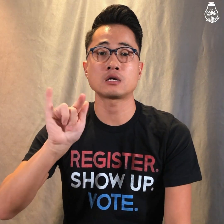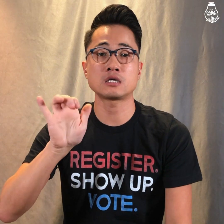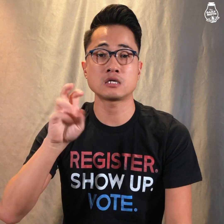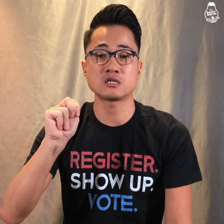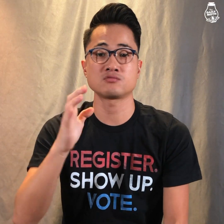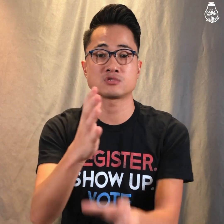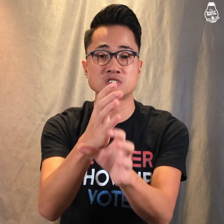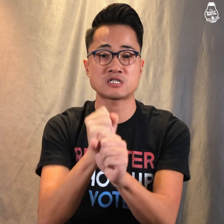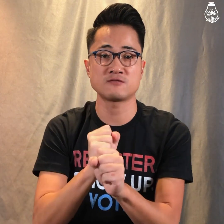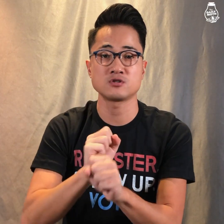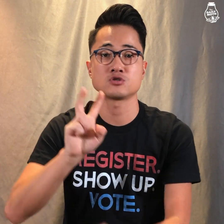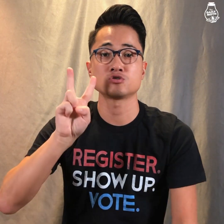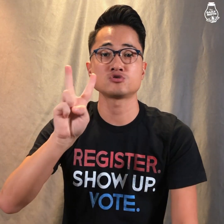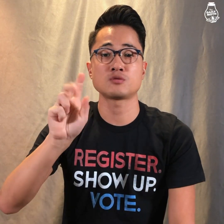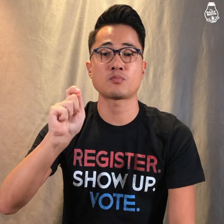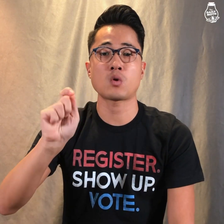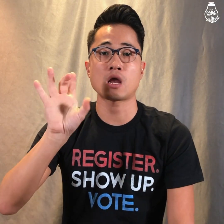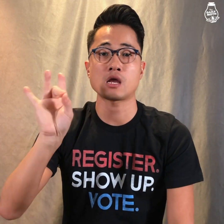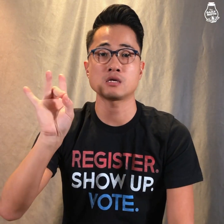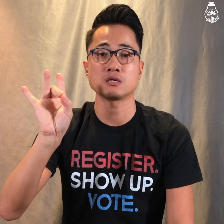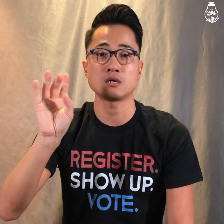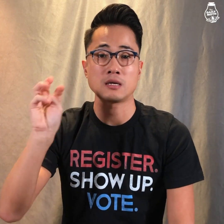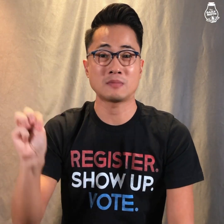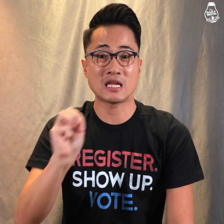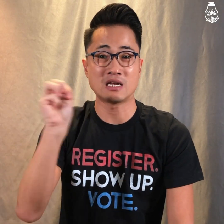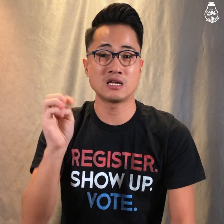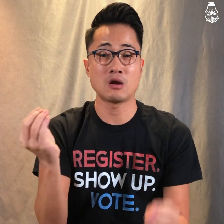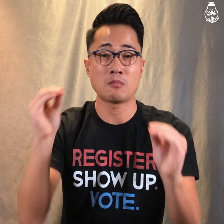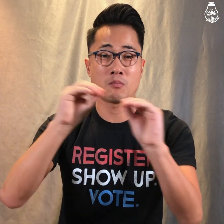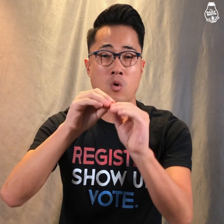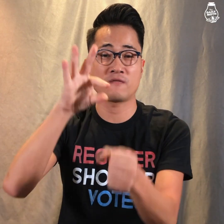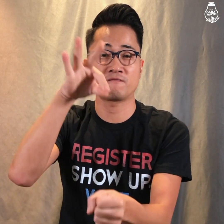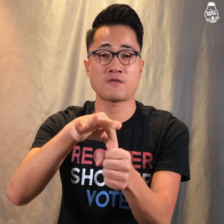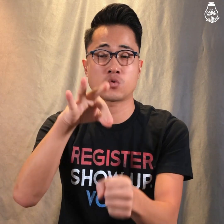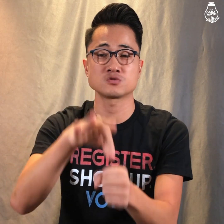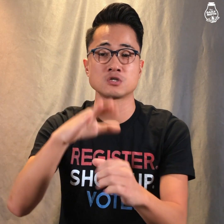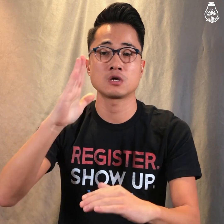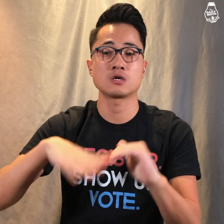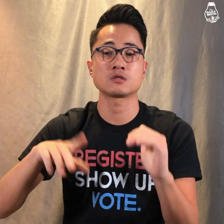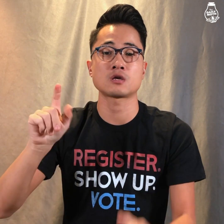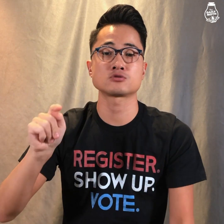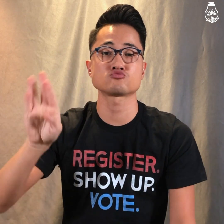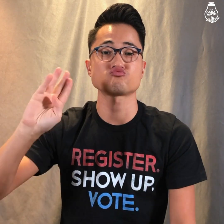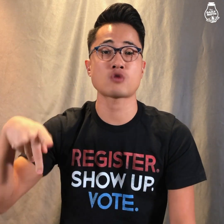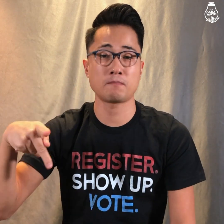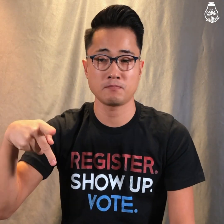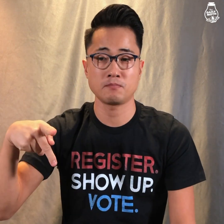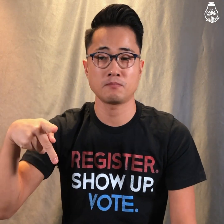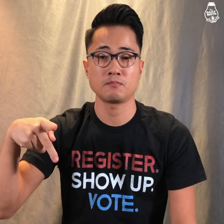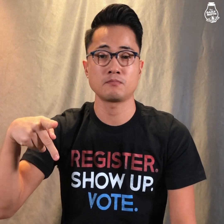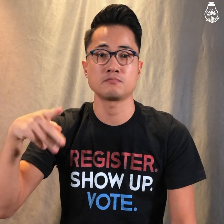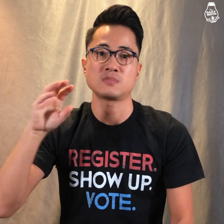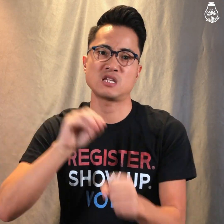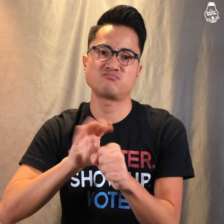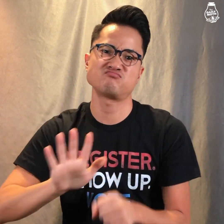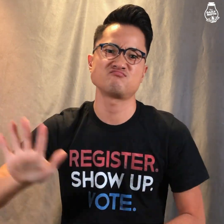Clinton received 2.8 million more votes than Trump in